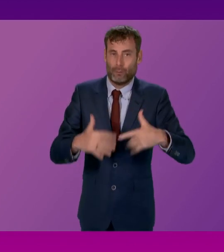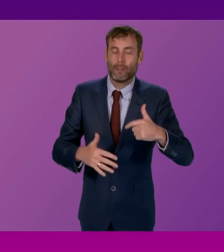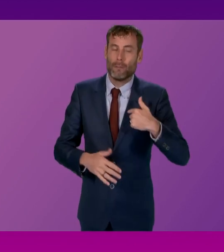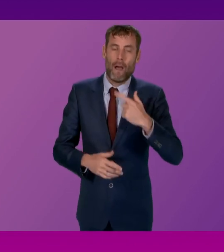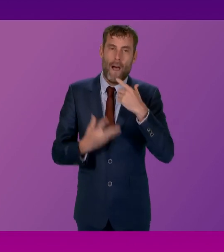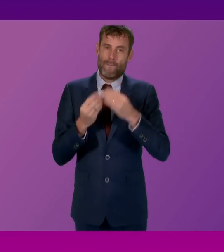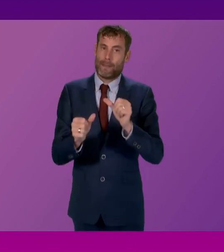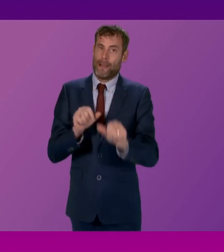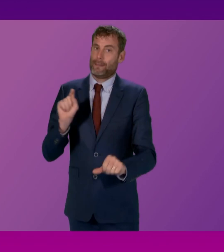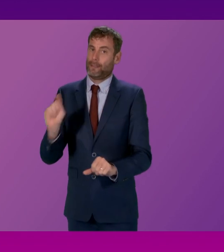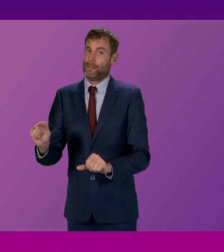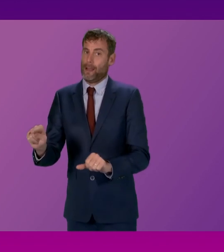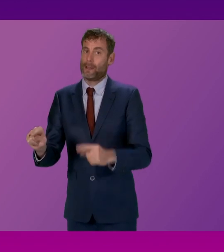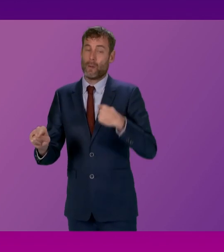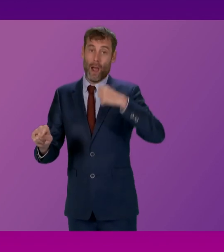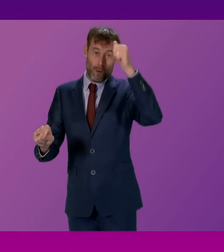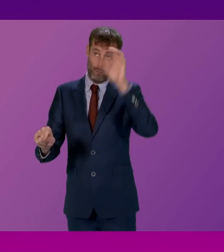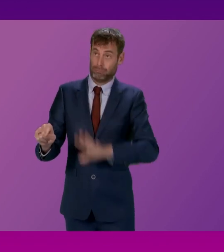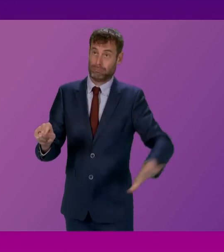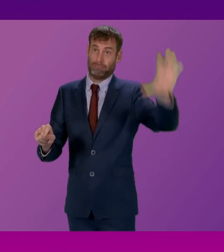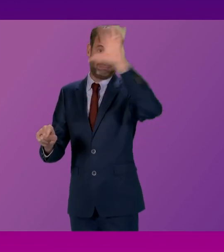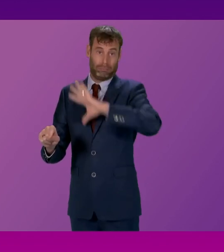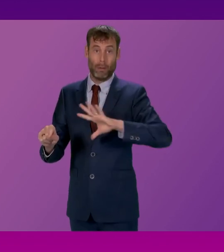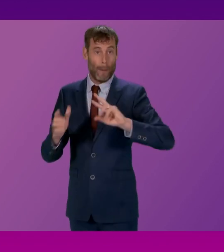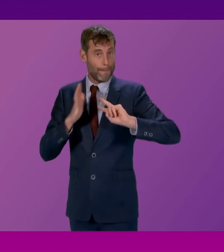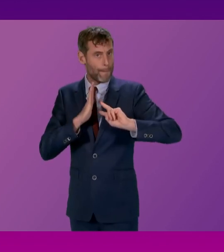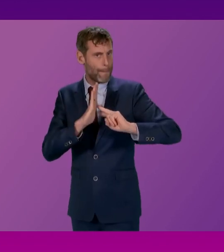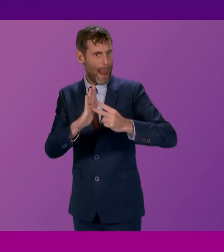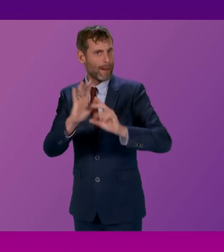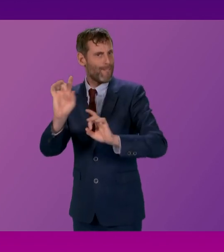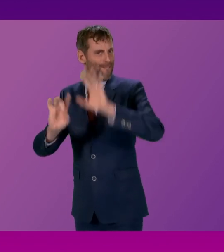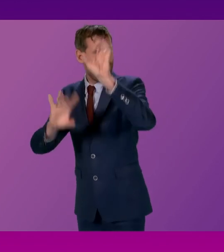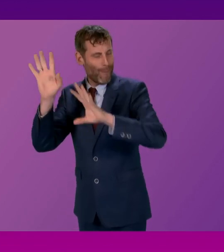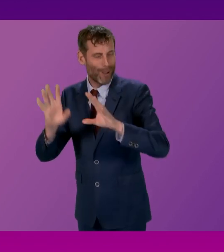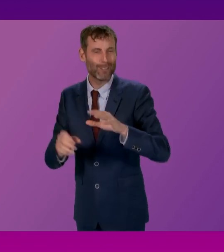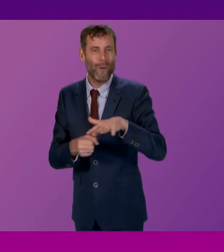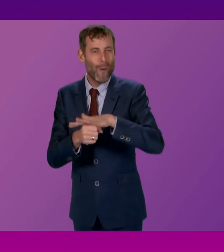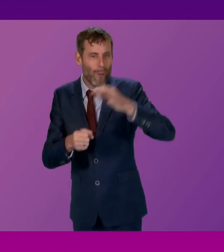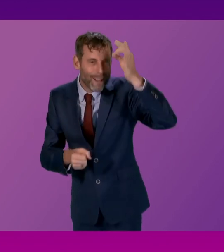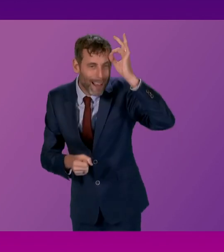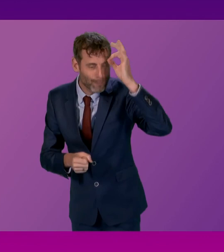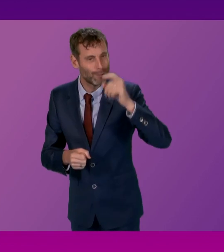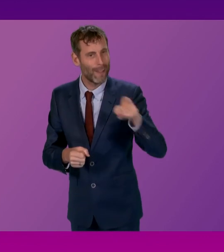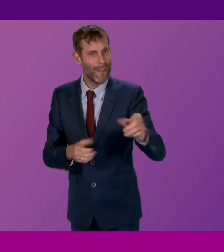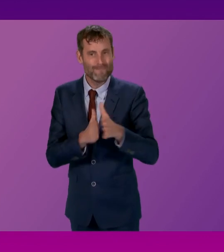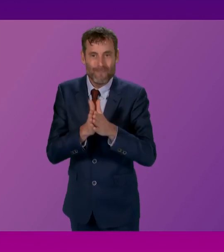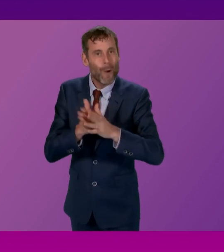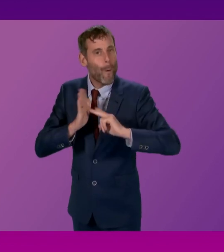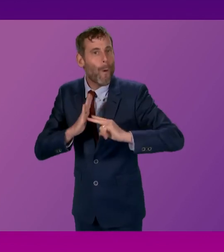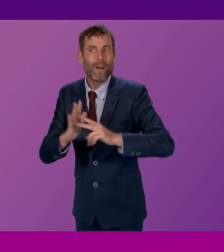I know that many communities, regional and national organisations and local authorities do fantastic work to organise such displays.